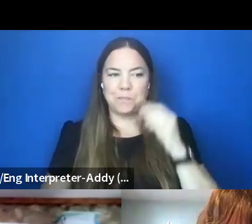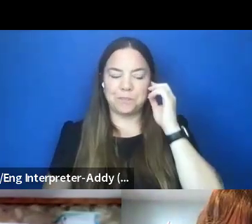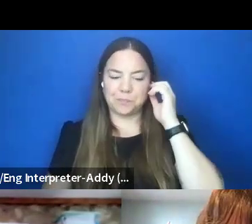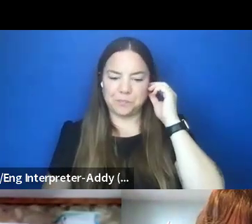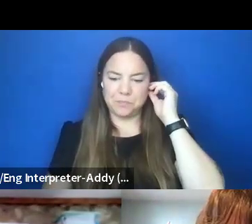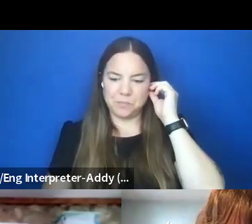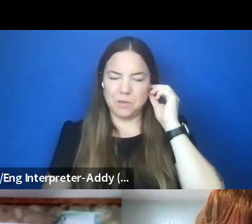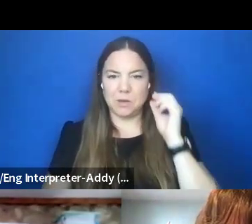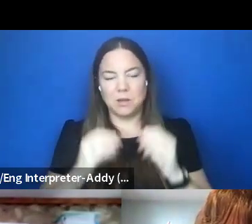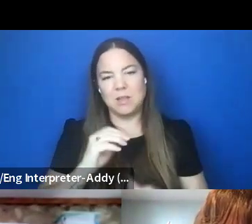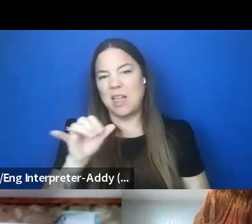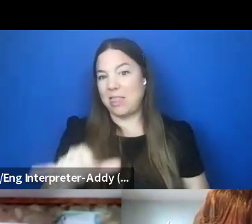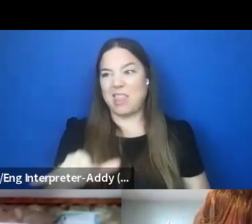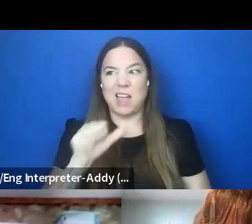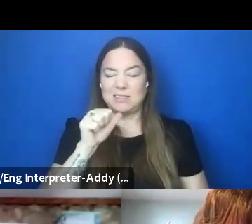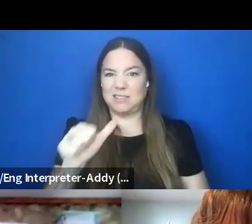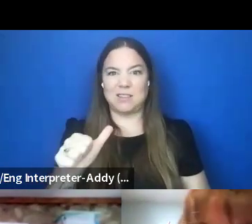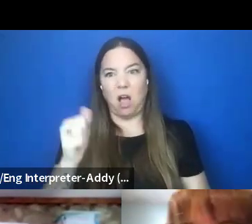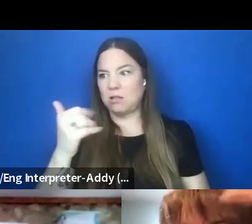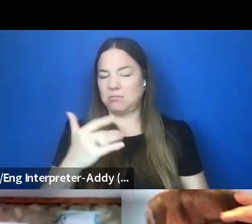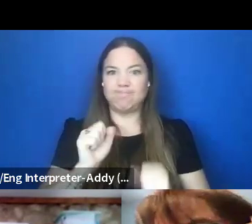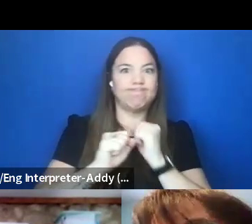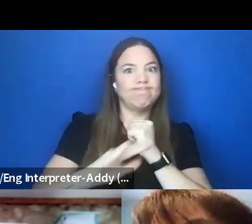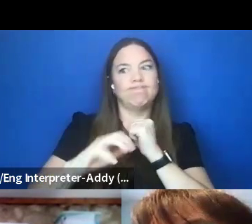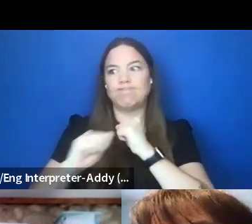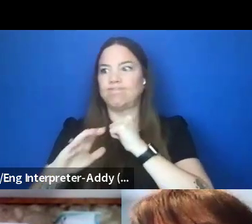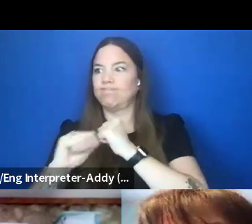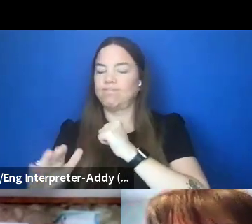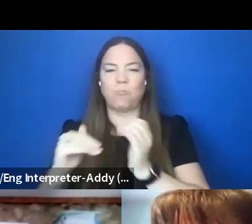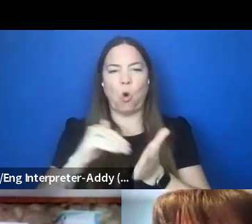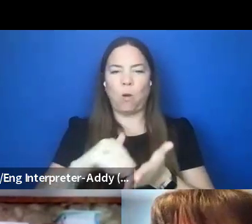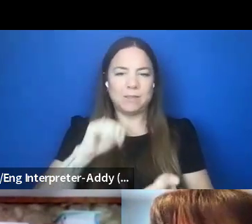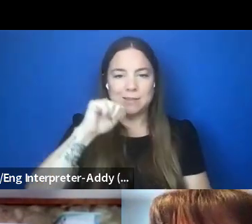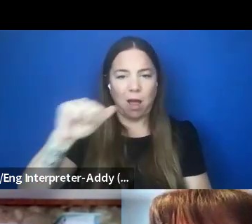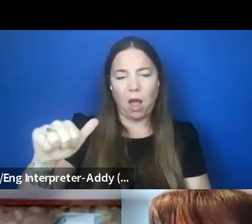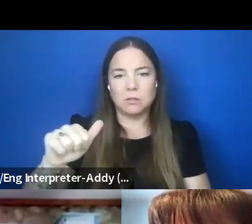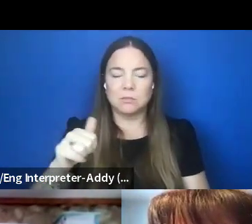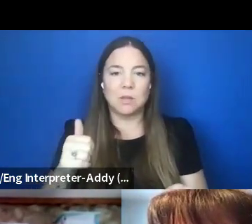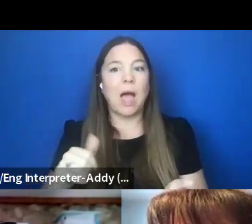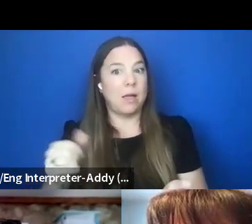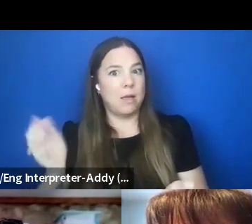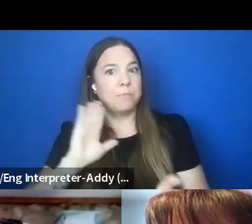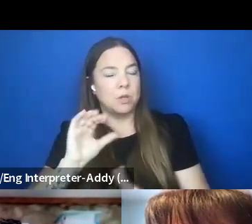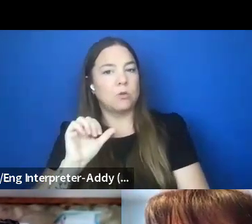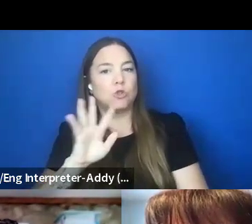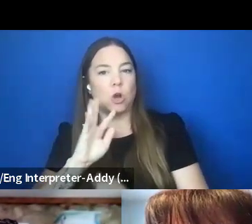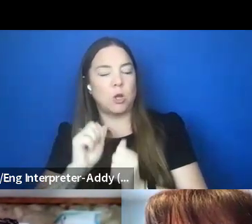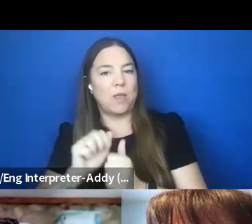Don Dew: that isn't made aware too much. I mean that. Don Dew: I've been talking with the National Deaf Center in Texas.